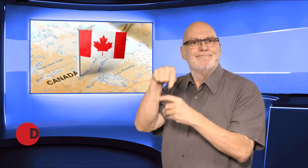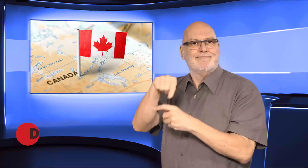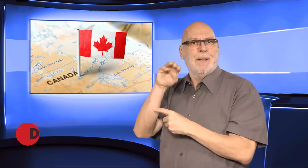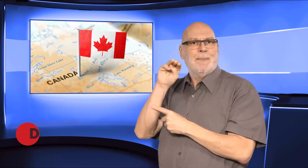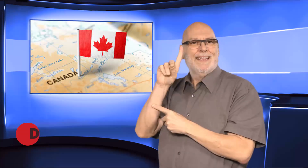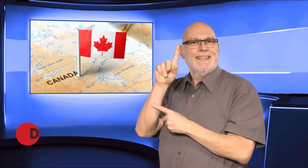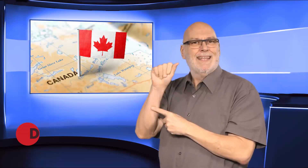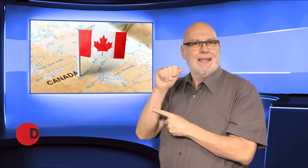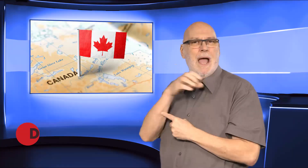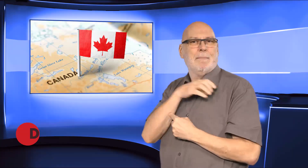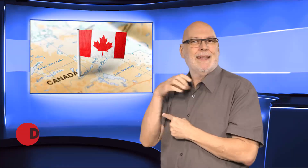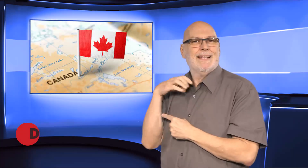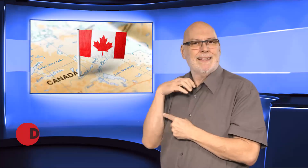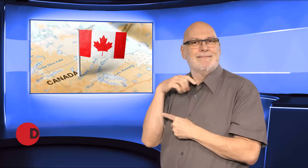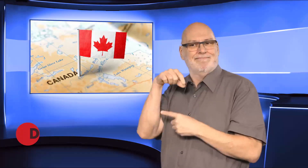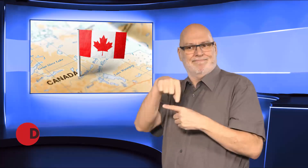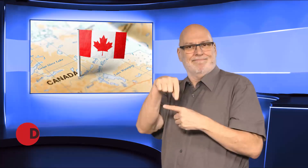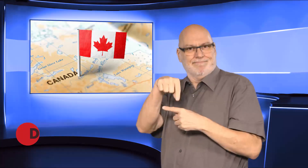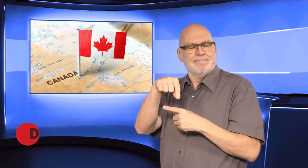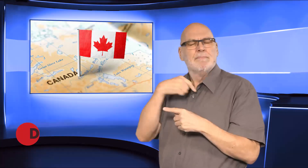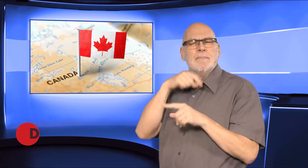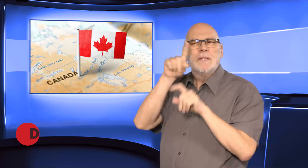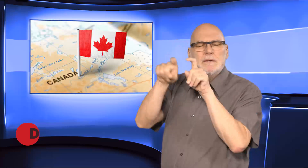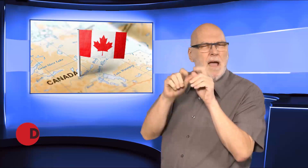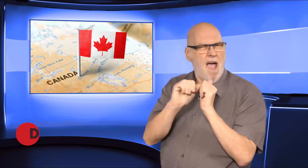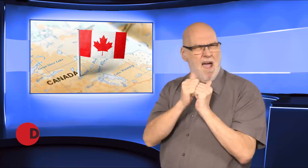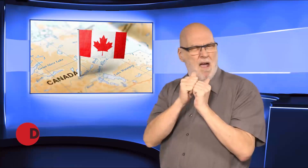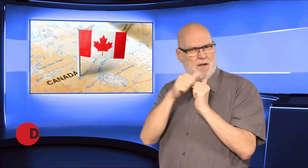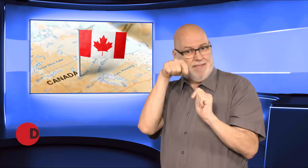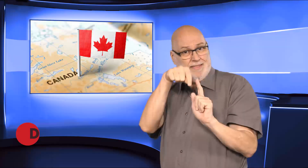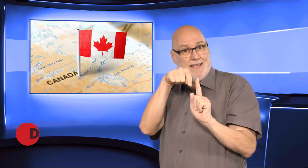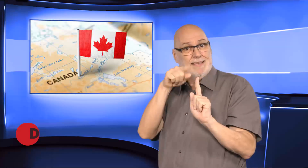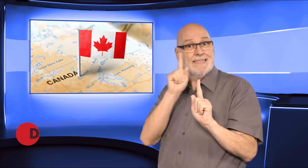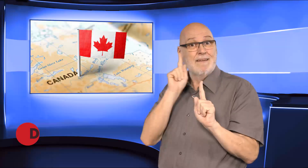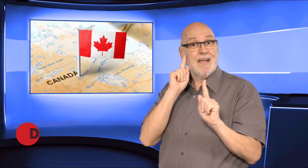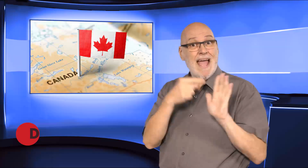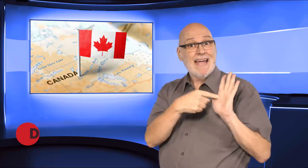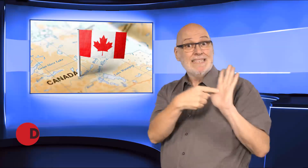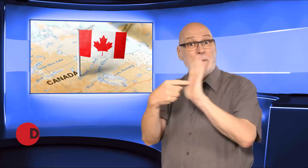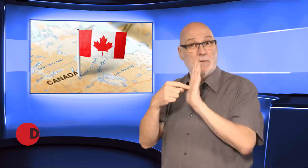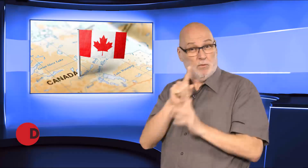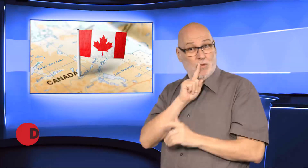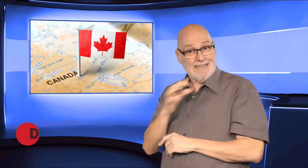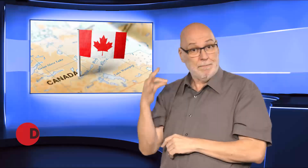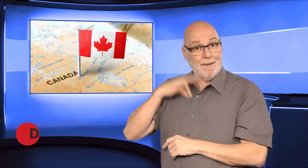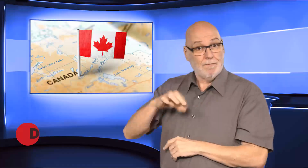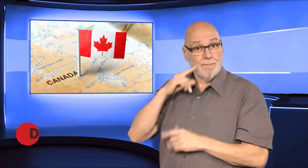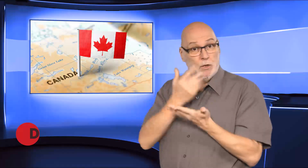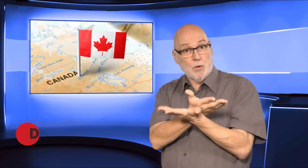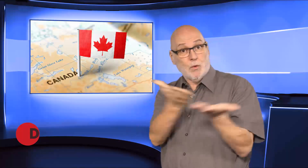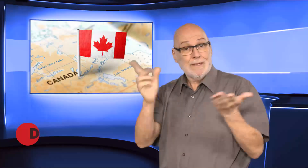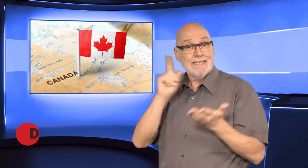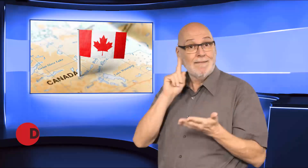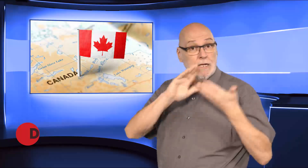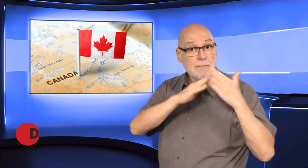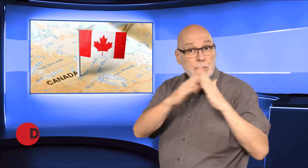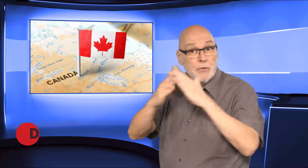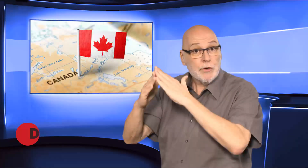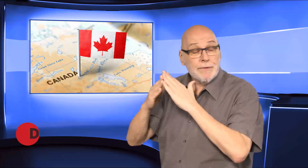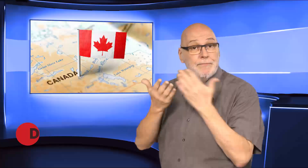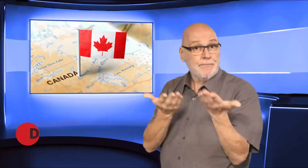on the MDA committee how a Deaf Expo could benefit the Deaf community?